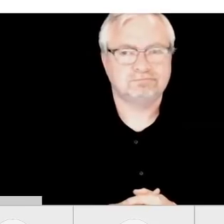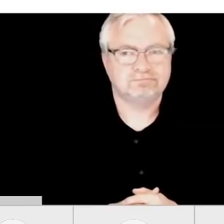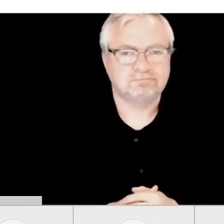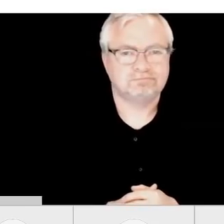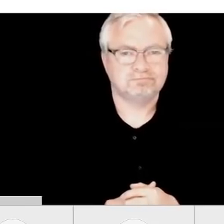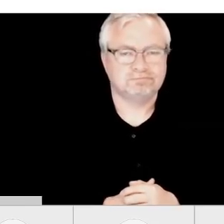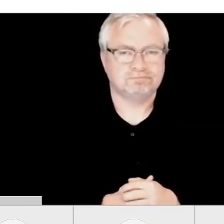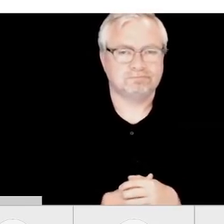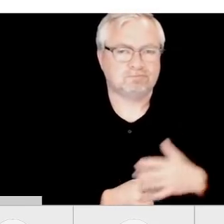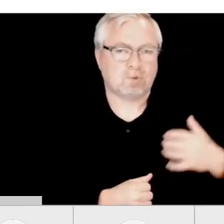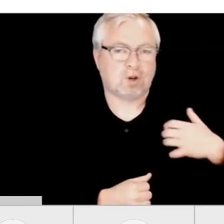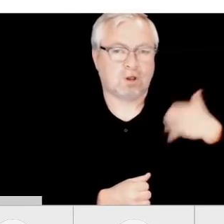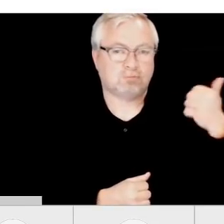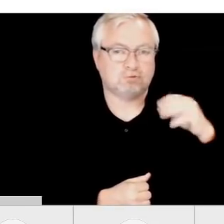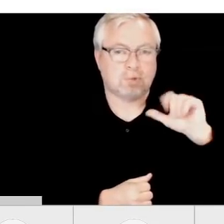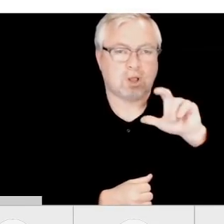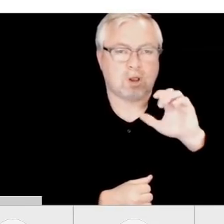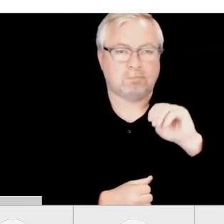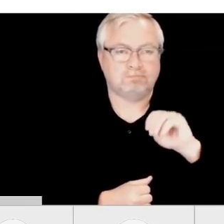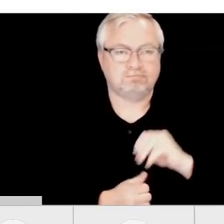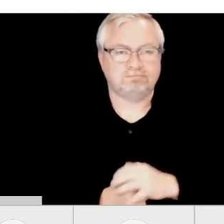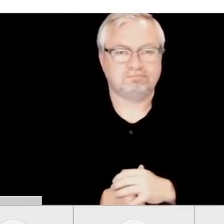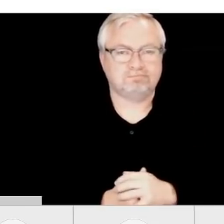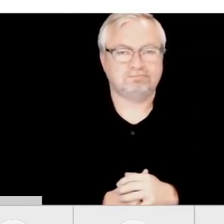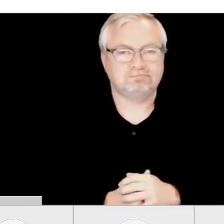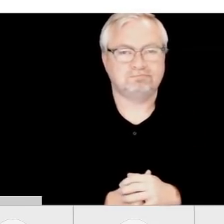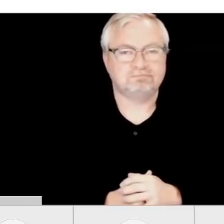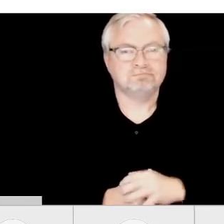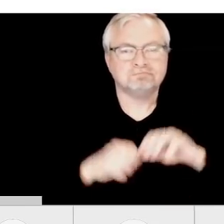I would defer to the Commissioner. Commissioner Malcolm: It's certainly the presumption that people